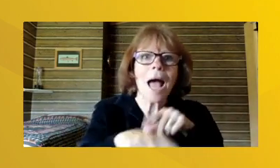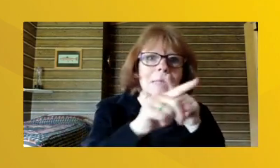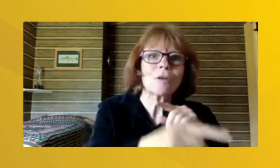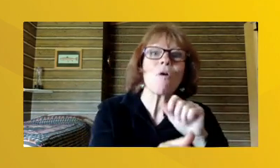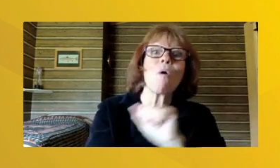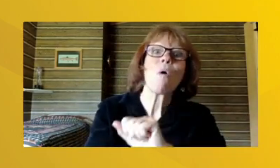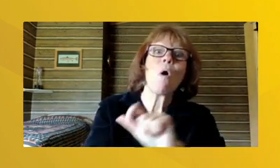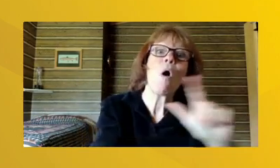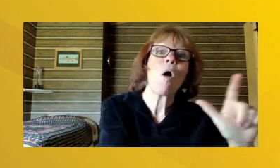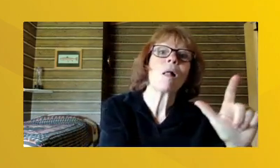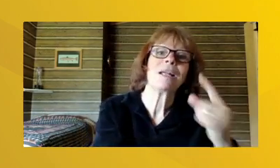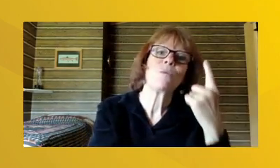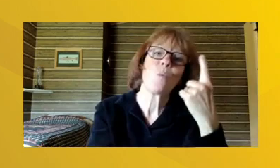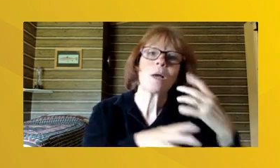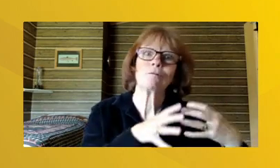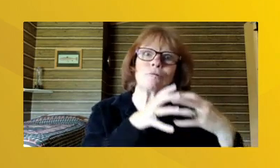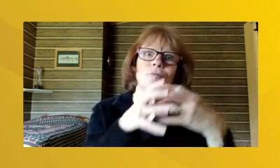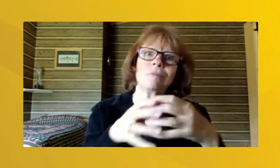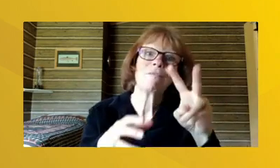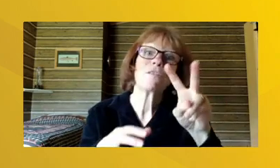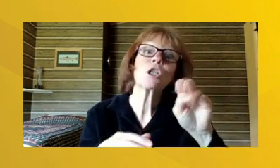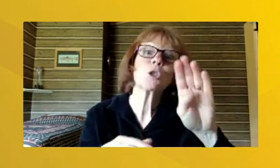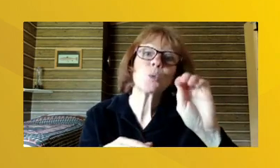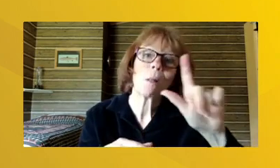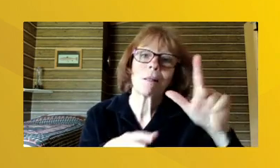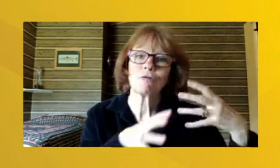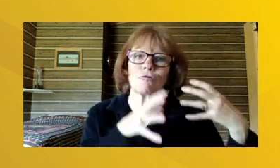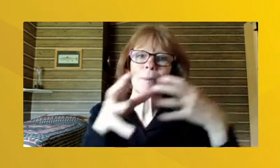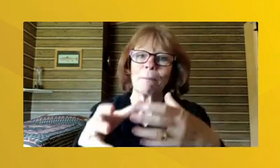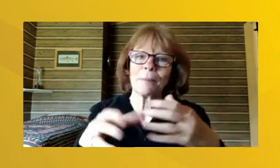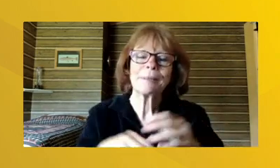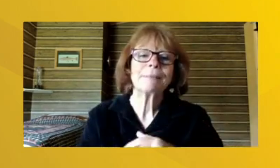So next slide, please. Perfect.